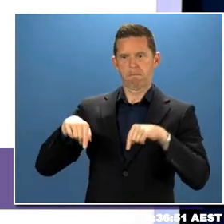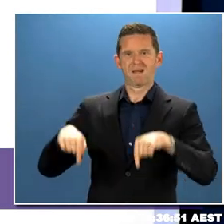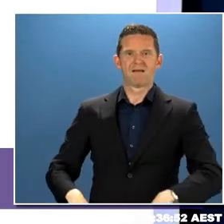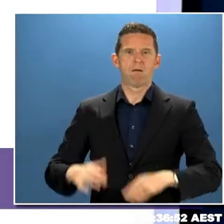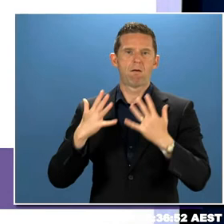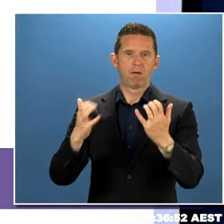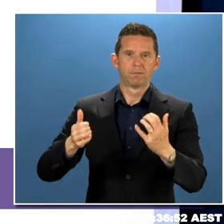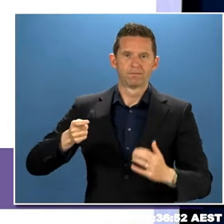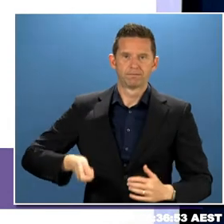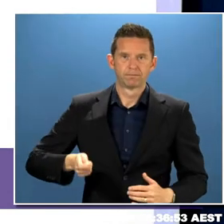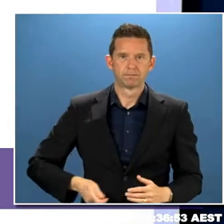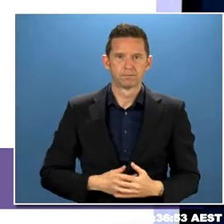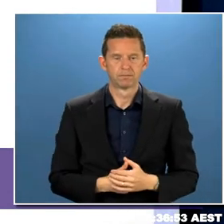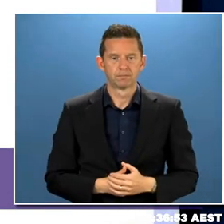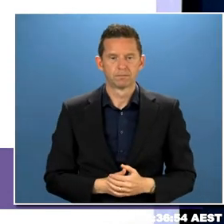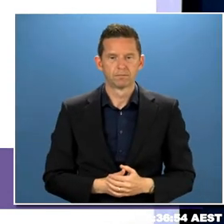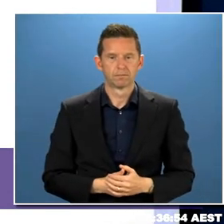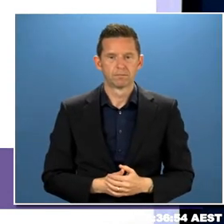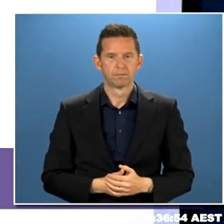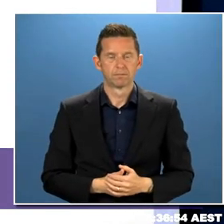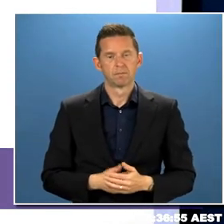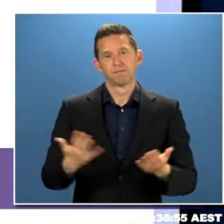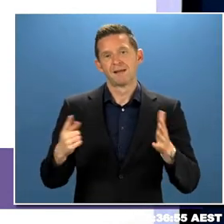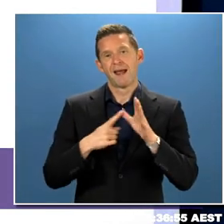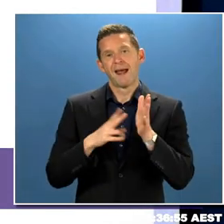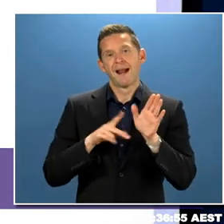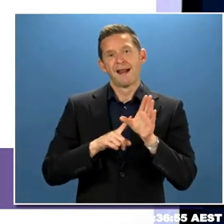Any recommendations that the Commissioners may make in relation to